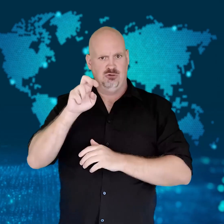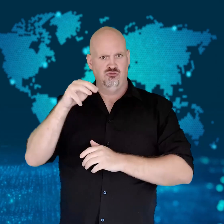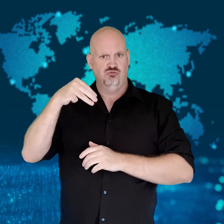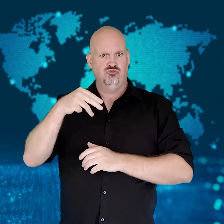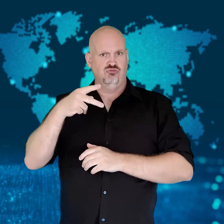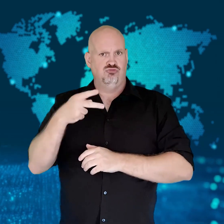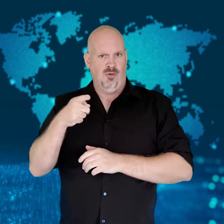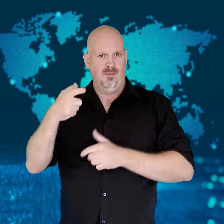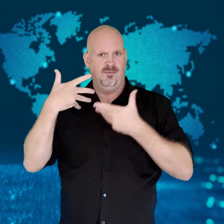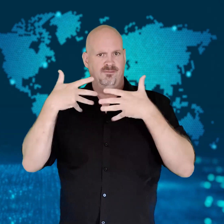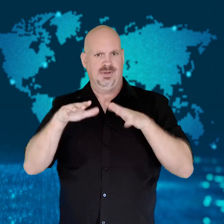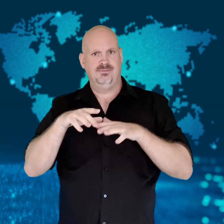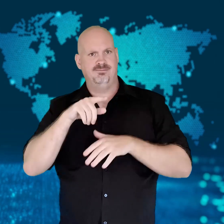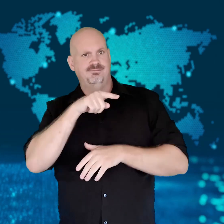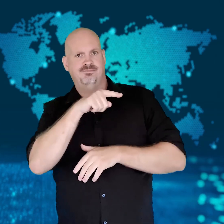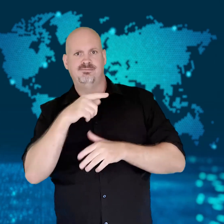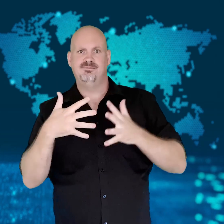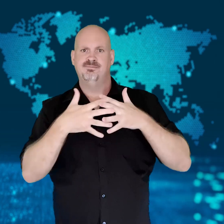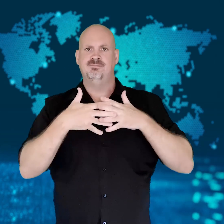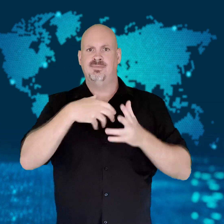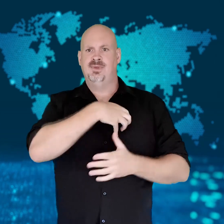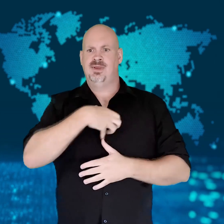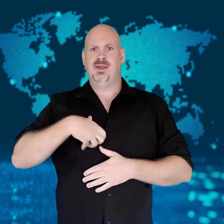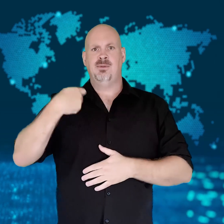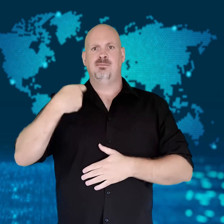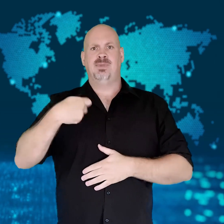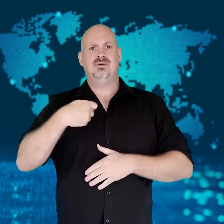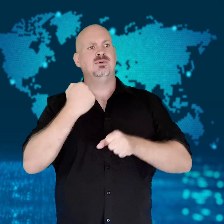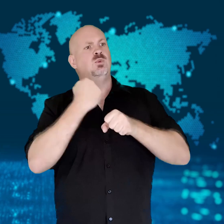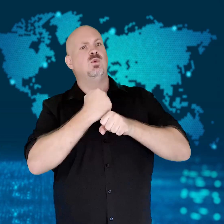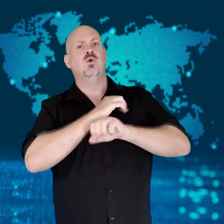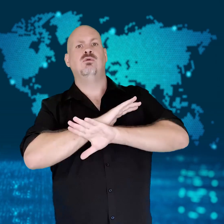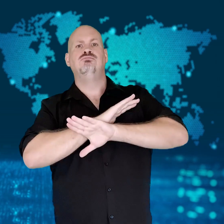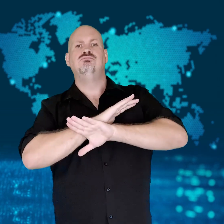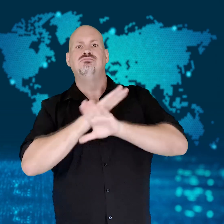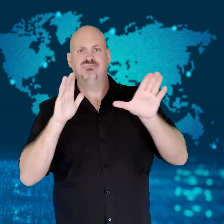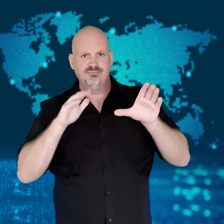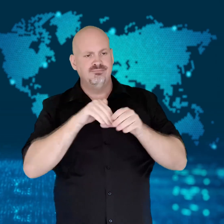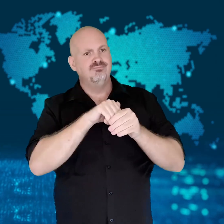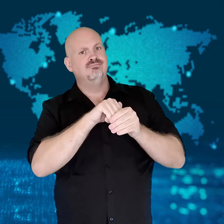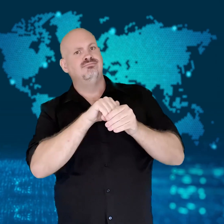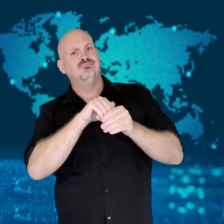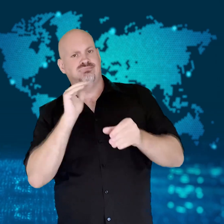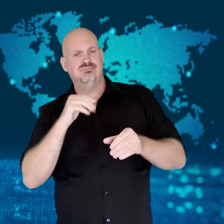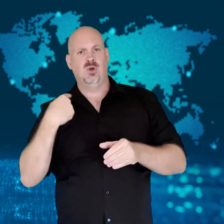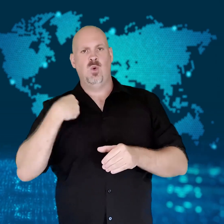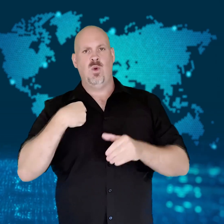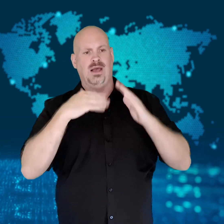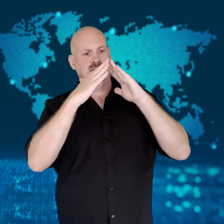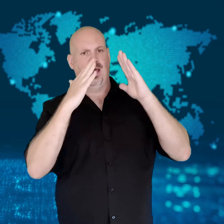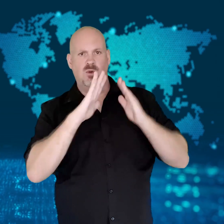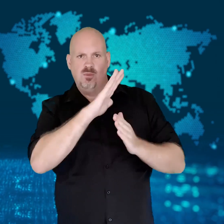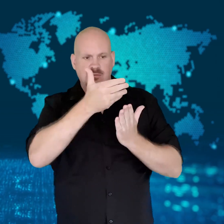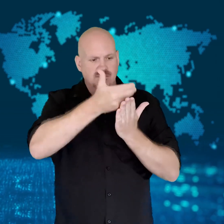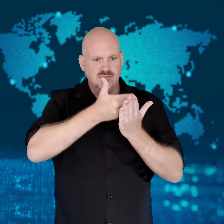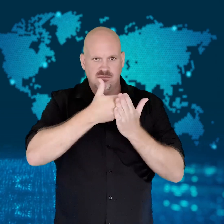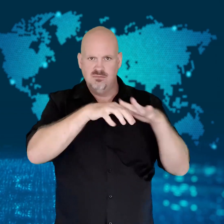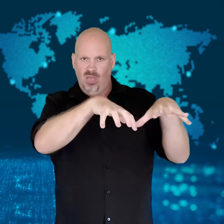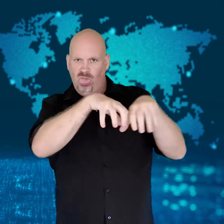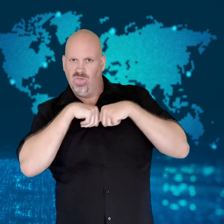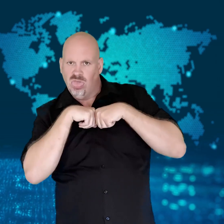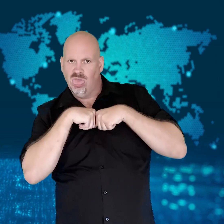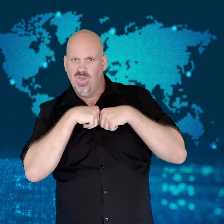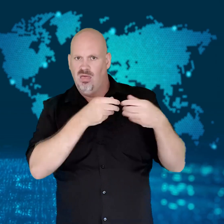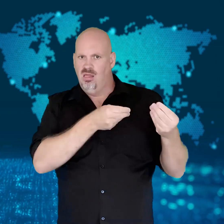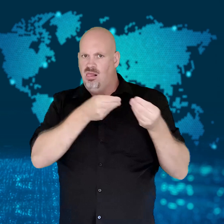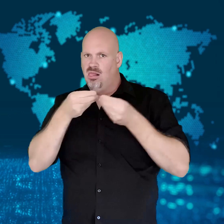into Trump's taking of documents from the White House when he left office.